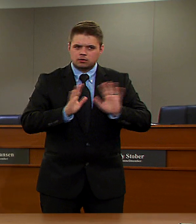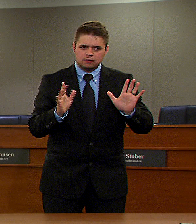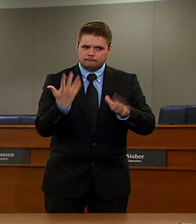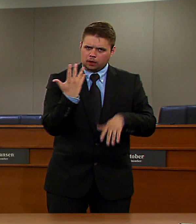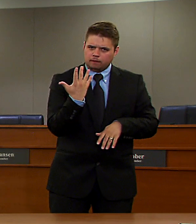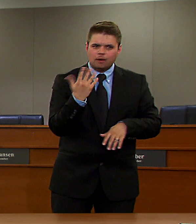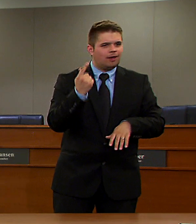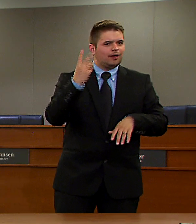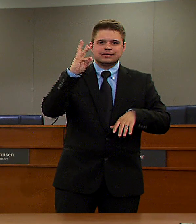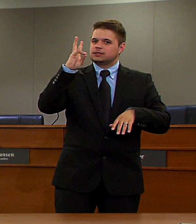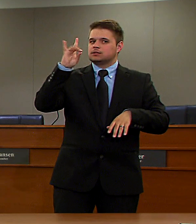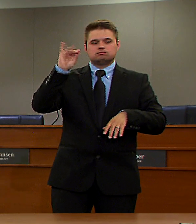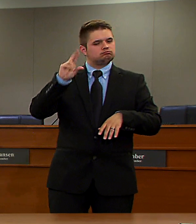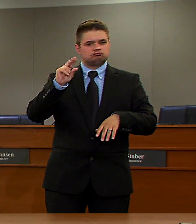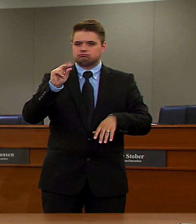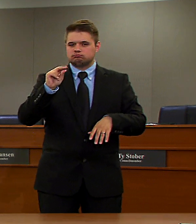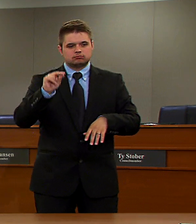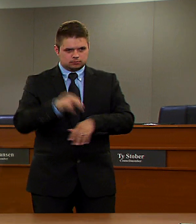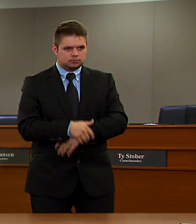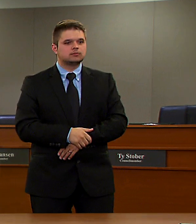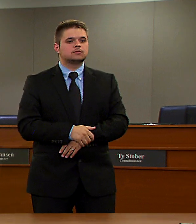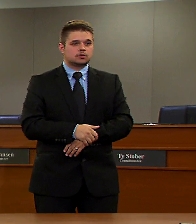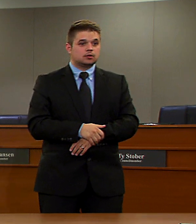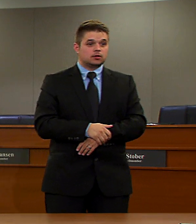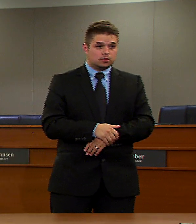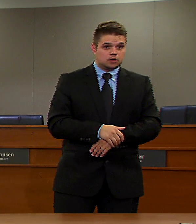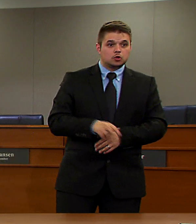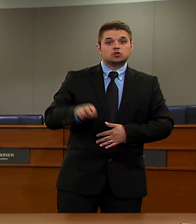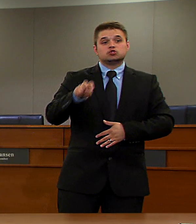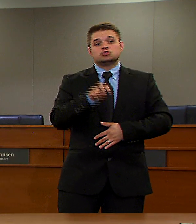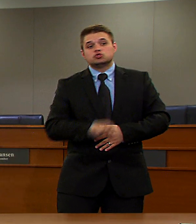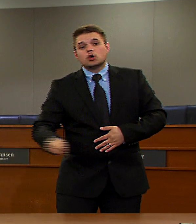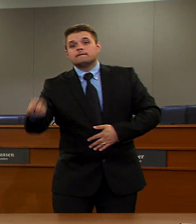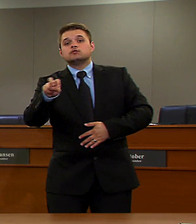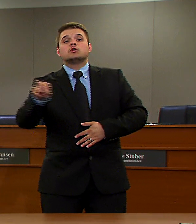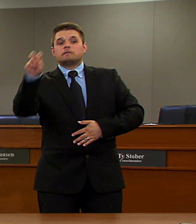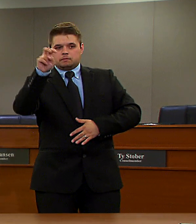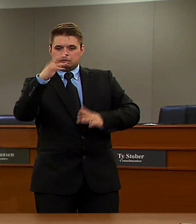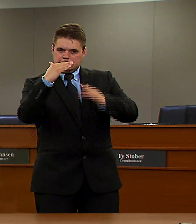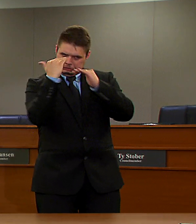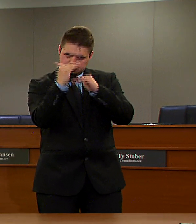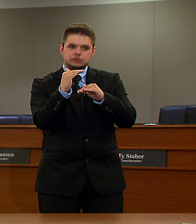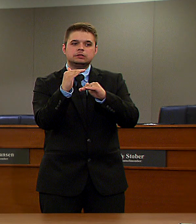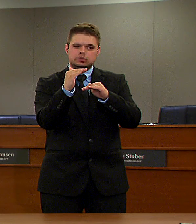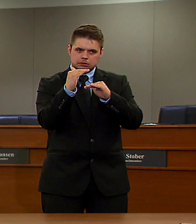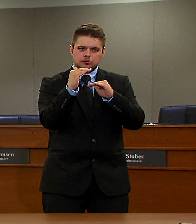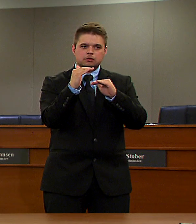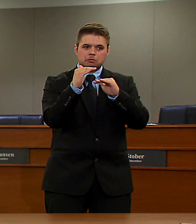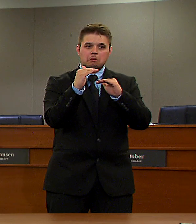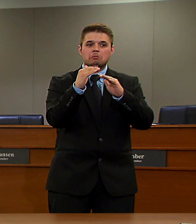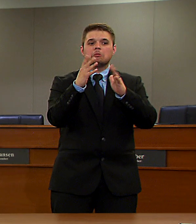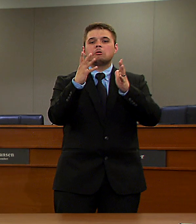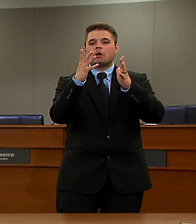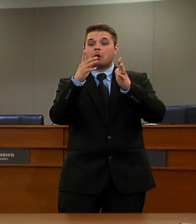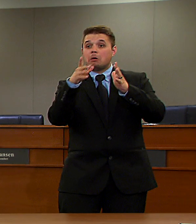Limited non-essential travel within the proximity of your home. All remaining manufacturing